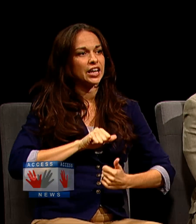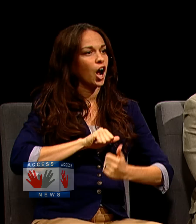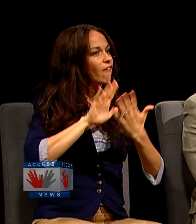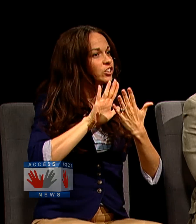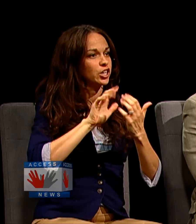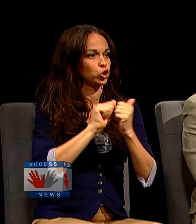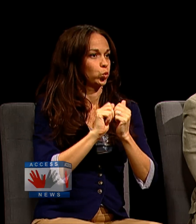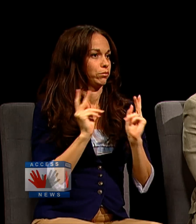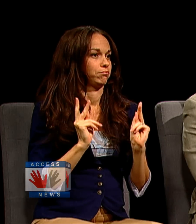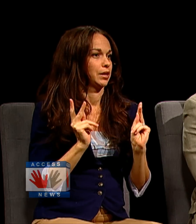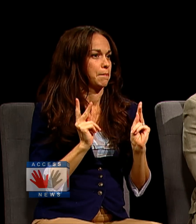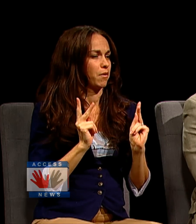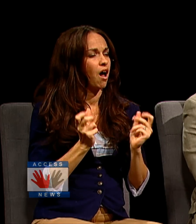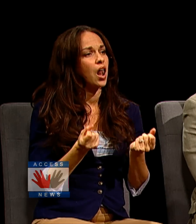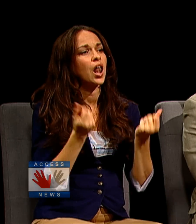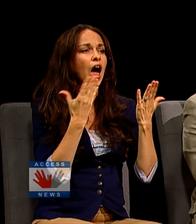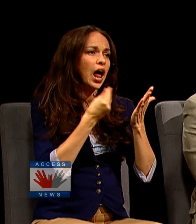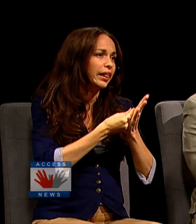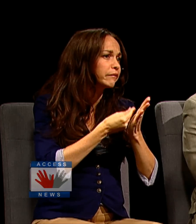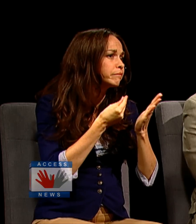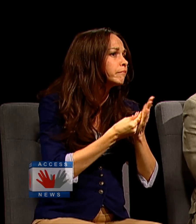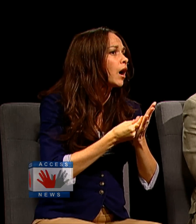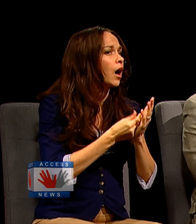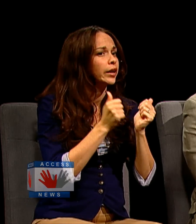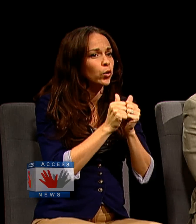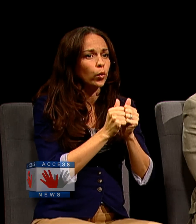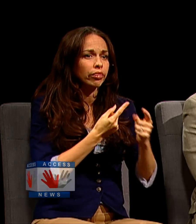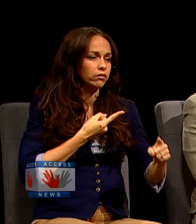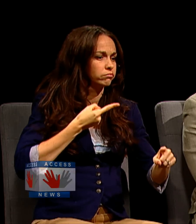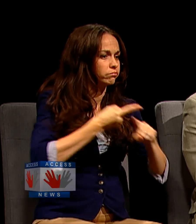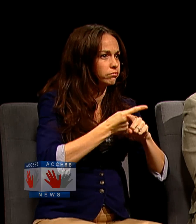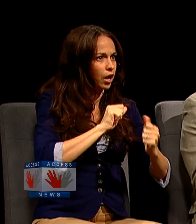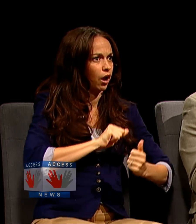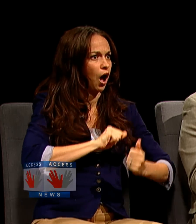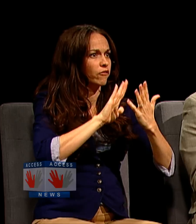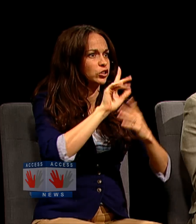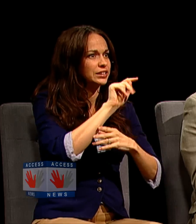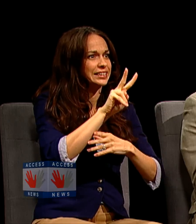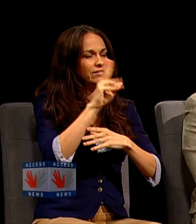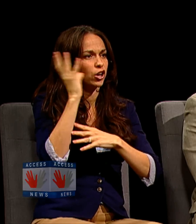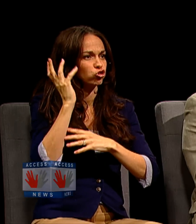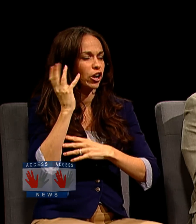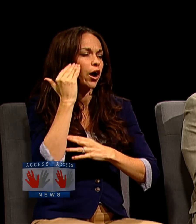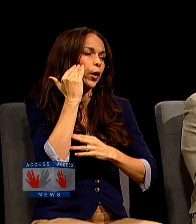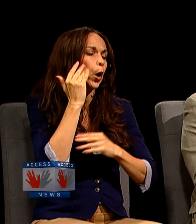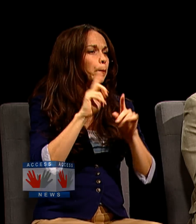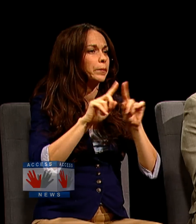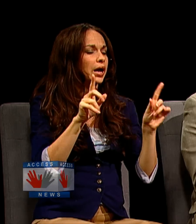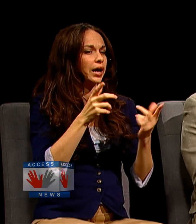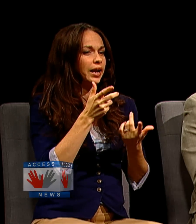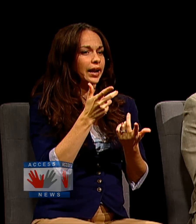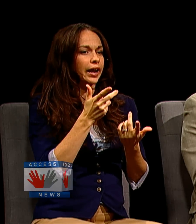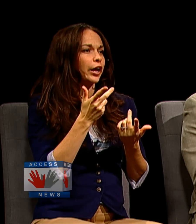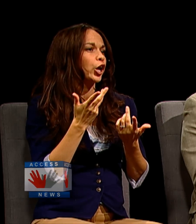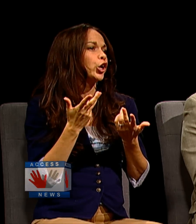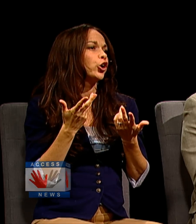I know there's great money to be made in confrontational TV and radio but then you're generally just speaking to the people who already agree with you